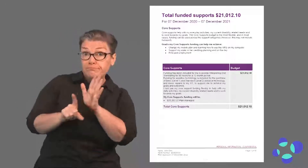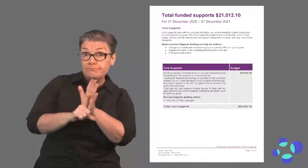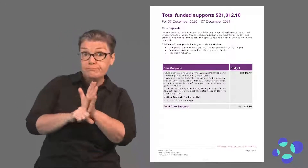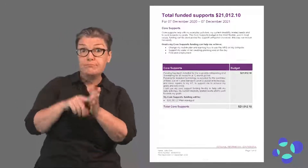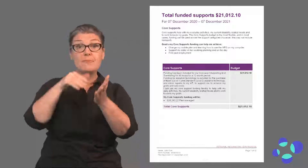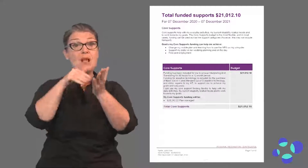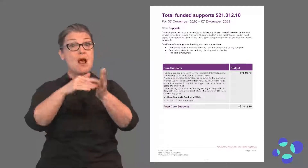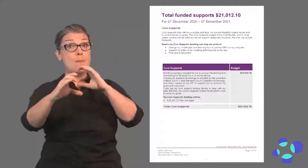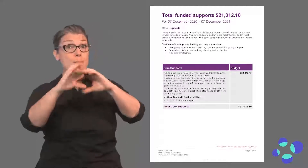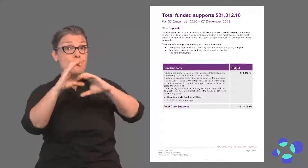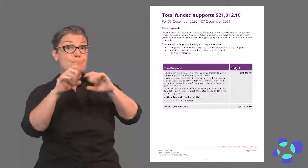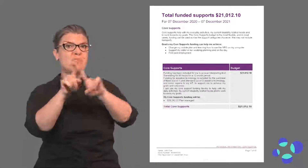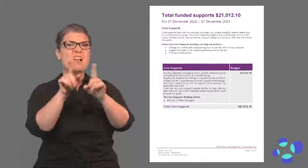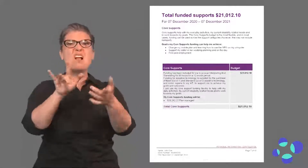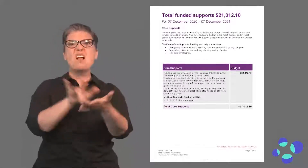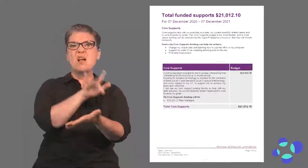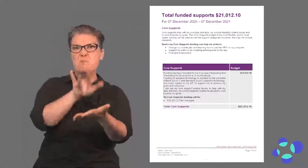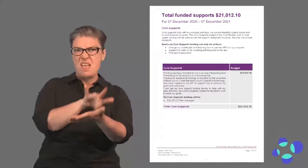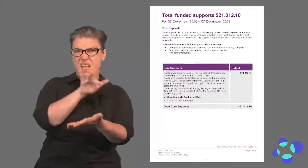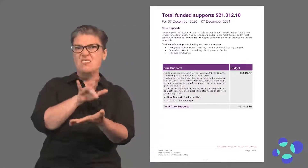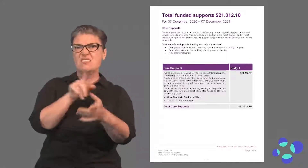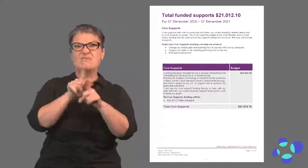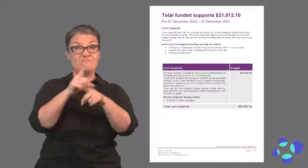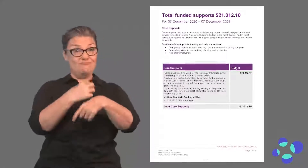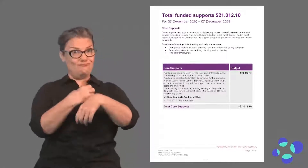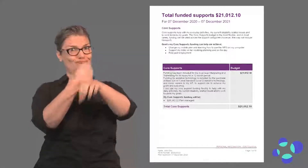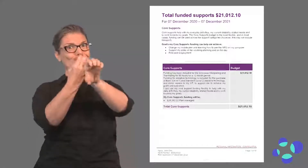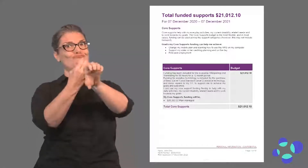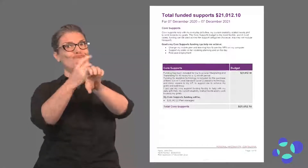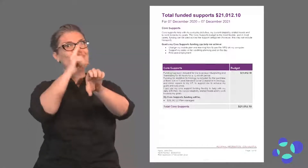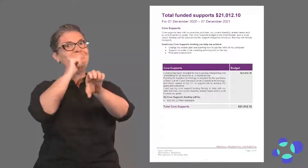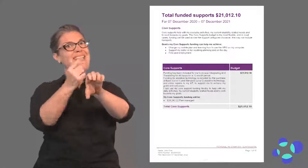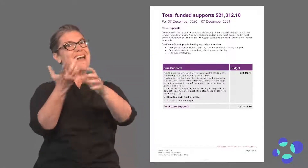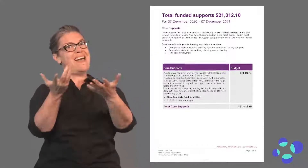vibrating alarms, communication devices such as iPads,